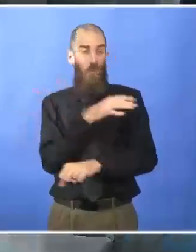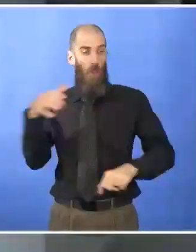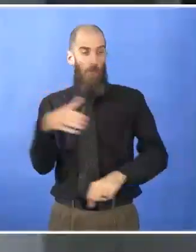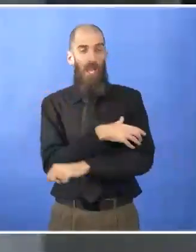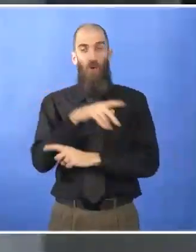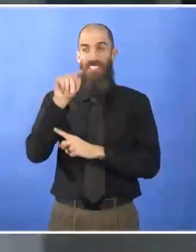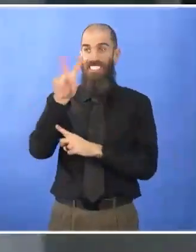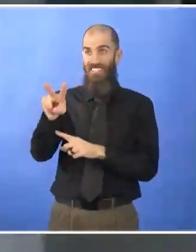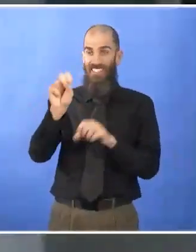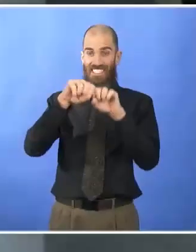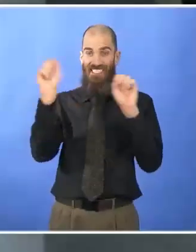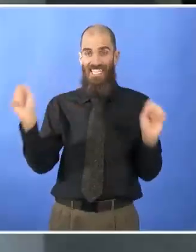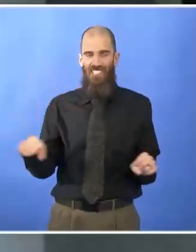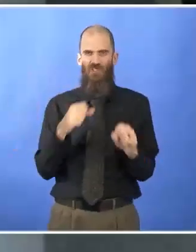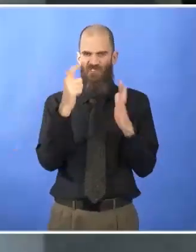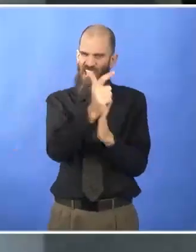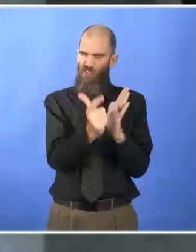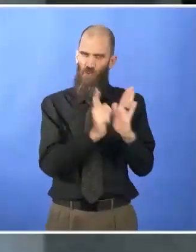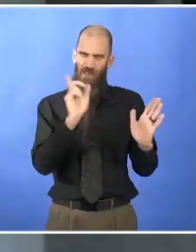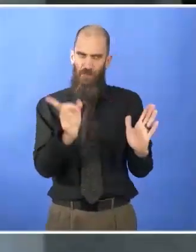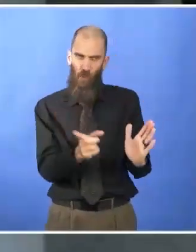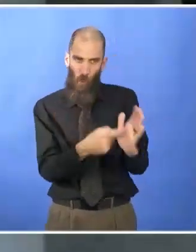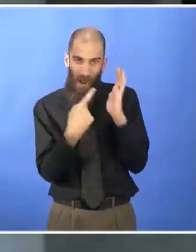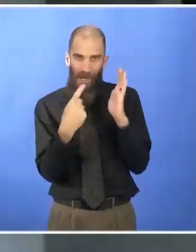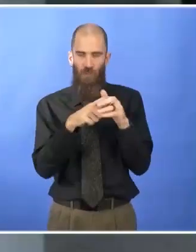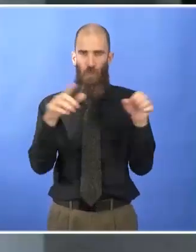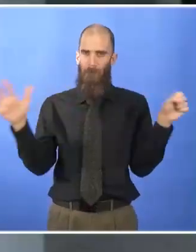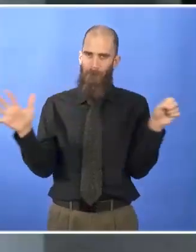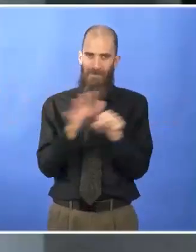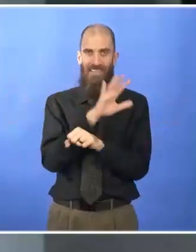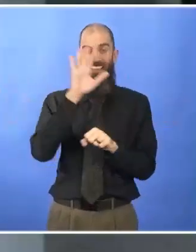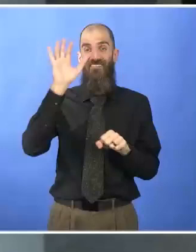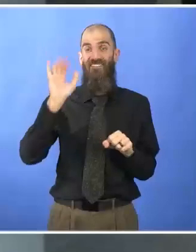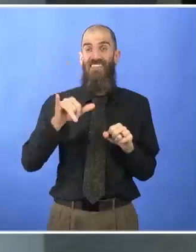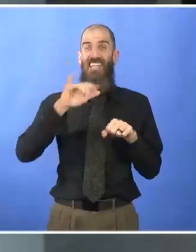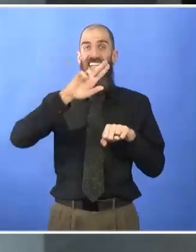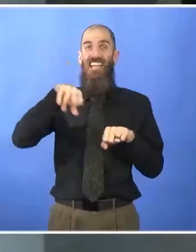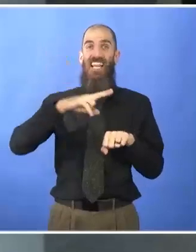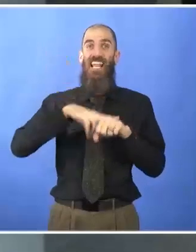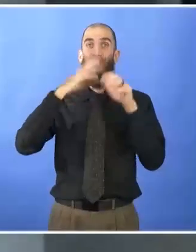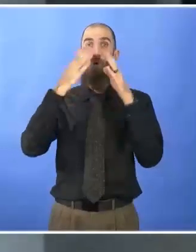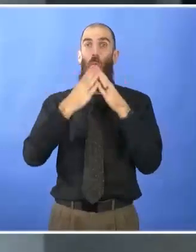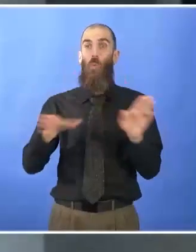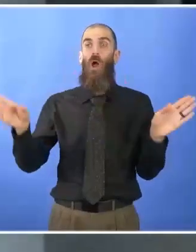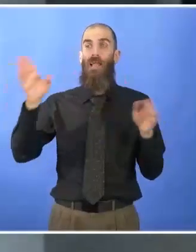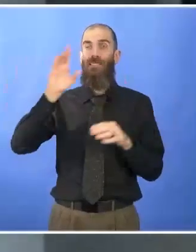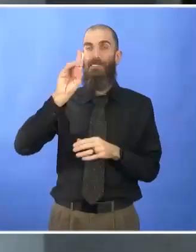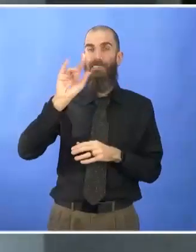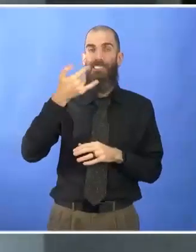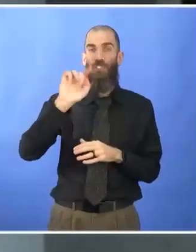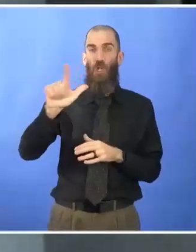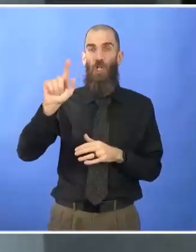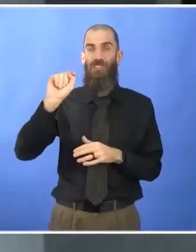MANDATED TO COMPLETE A NATIONWIDE DIGITAL TELEVISION